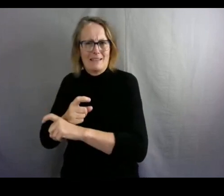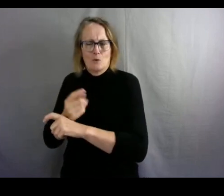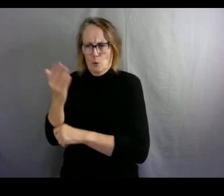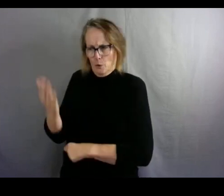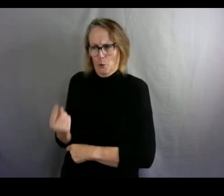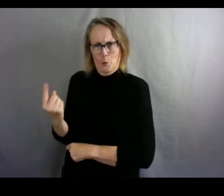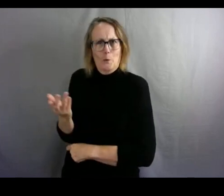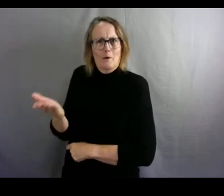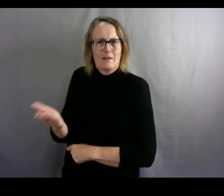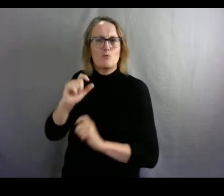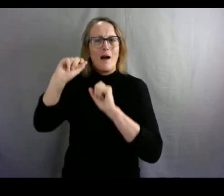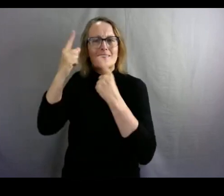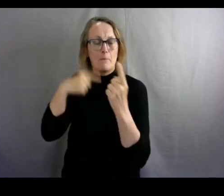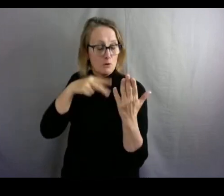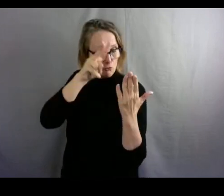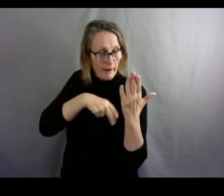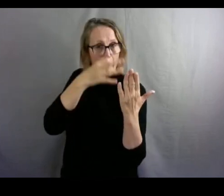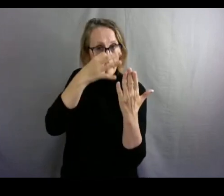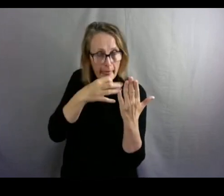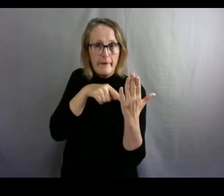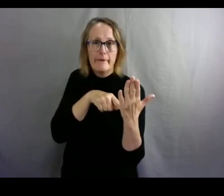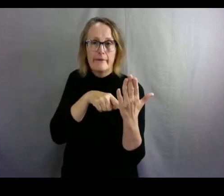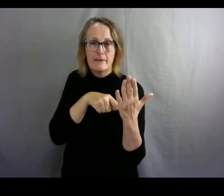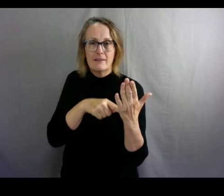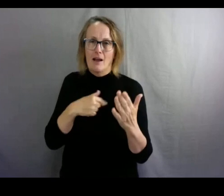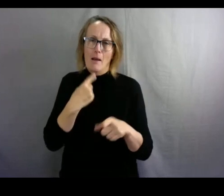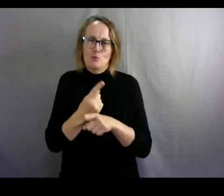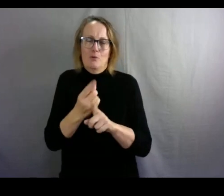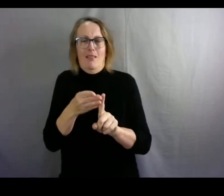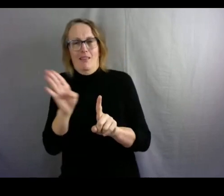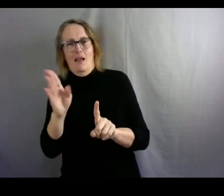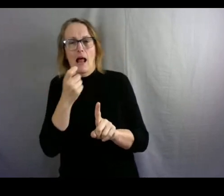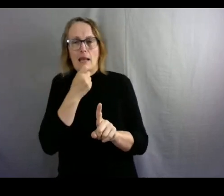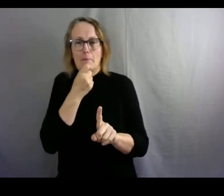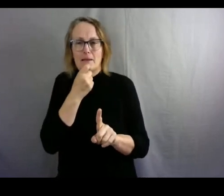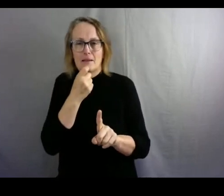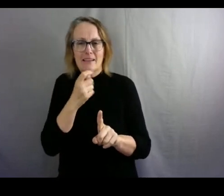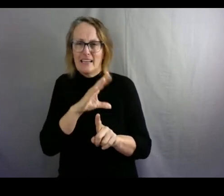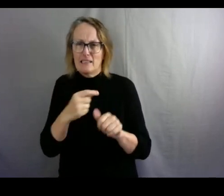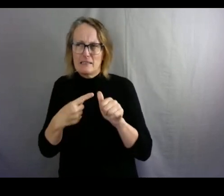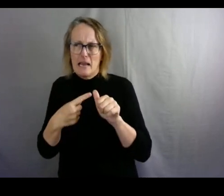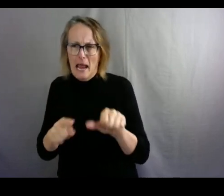So, I'm sorry, that's a kind of tangent that doesn't exactly answer the question.